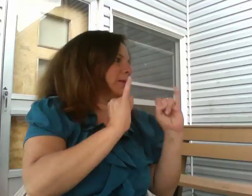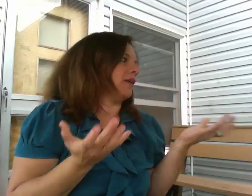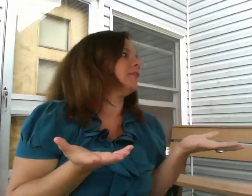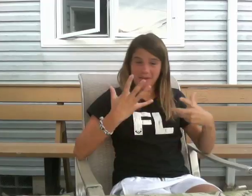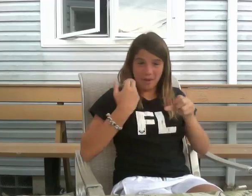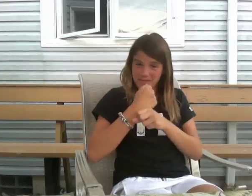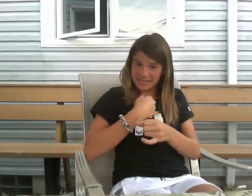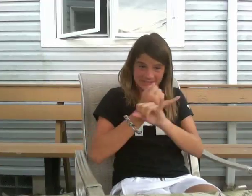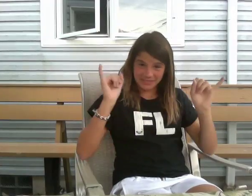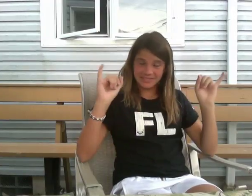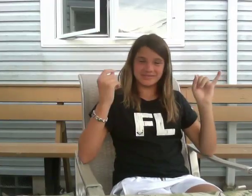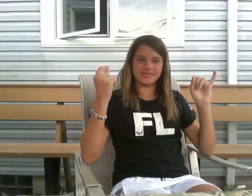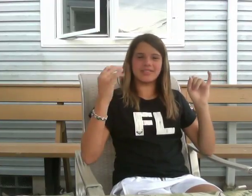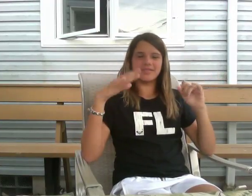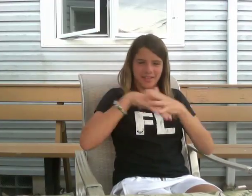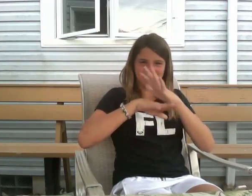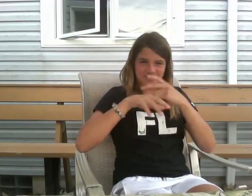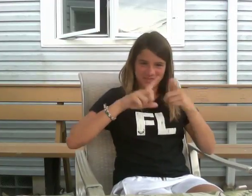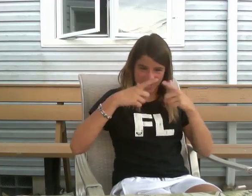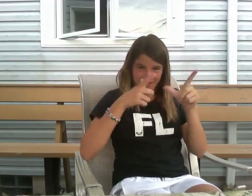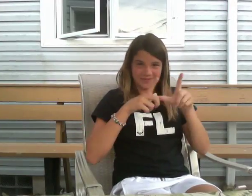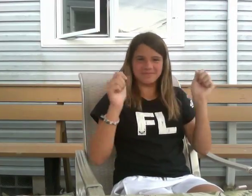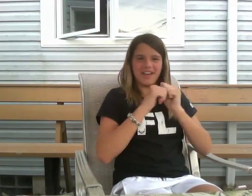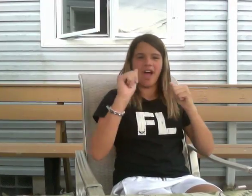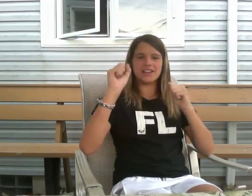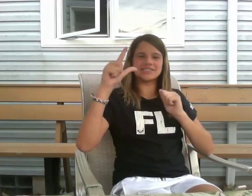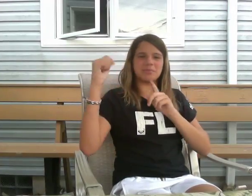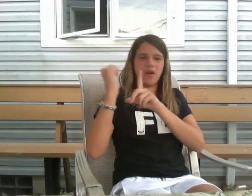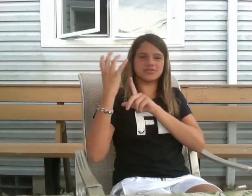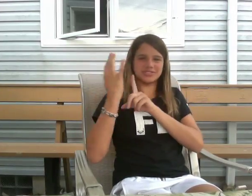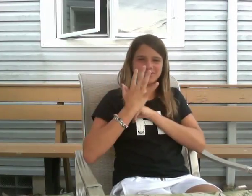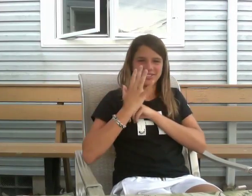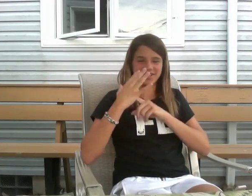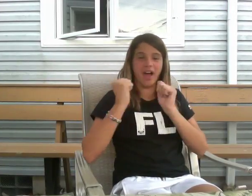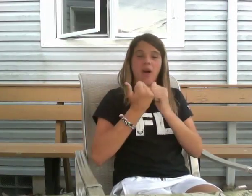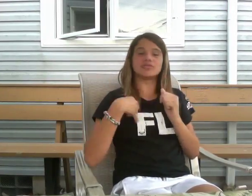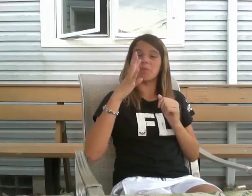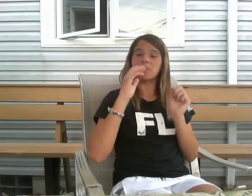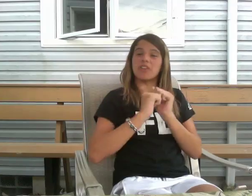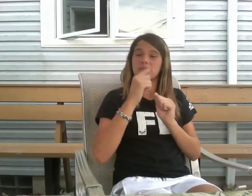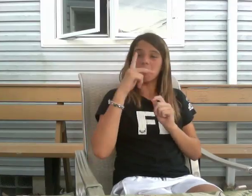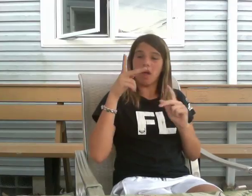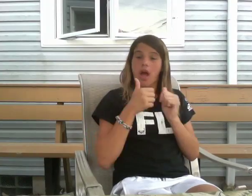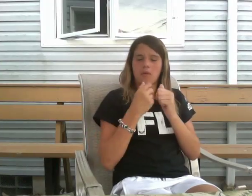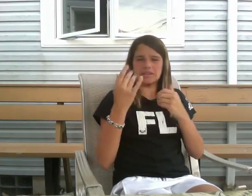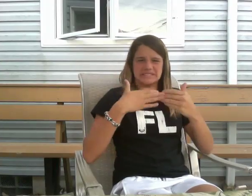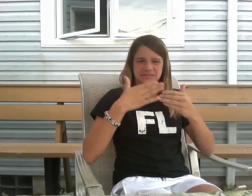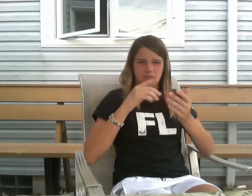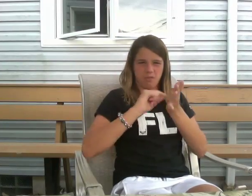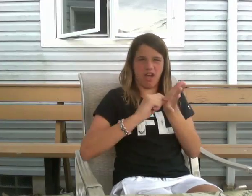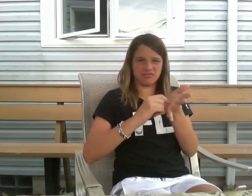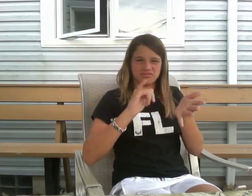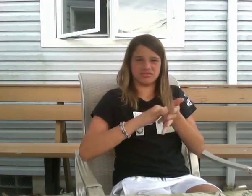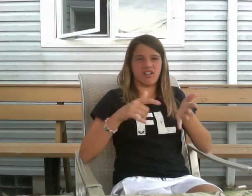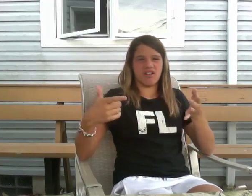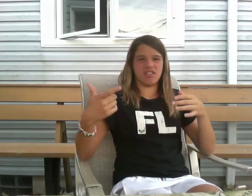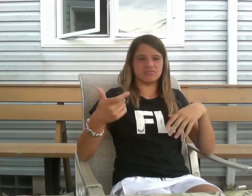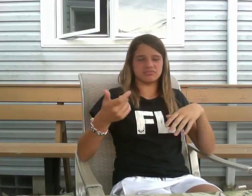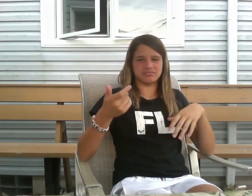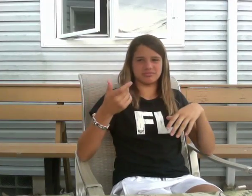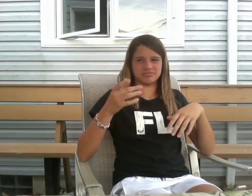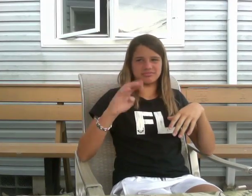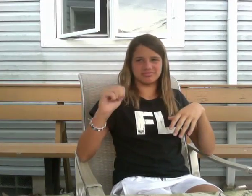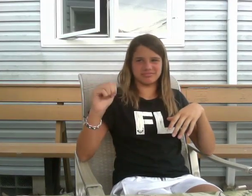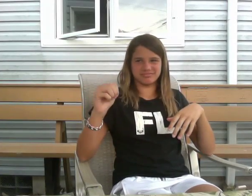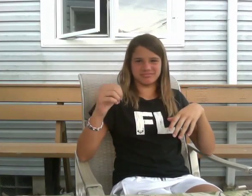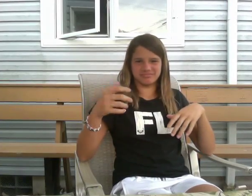What makes me independent? Access to language with ASL exposure. How I talk with hearing people? It is so easy that I write, that’s all.